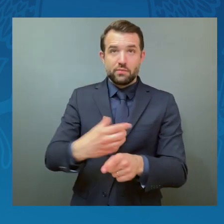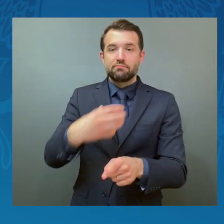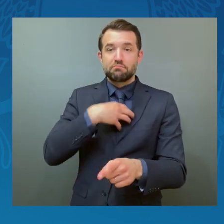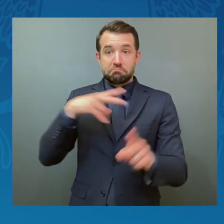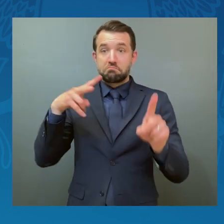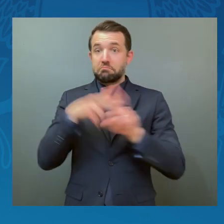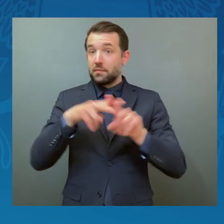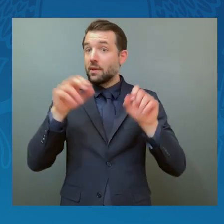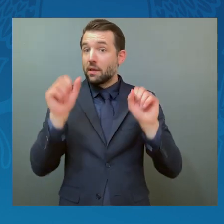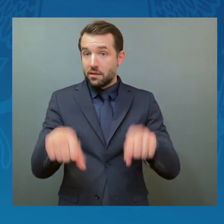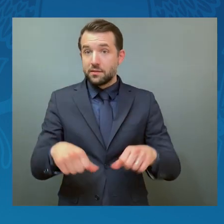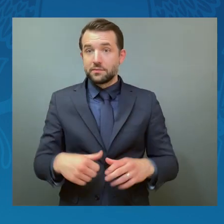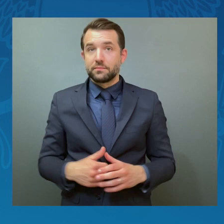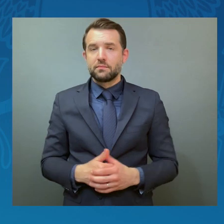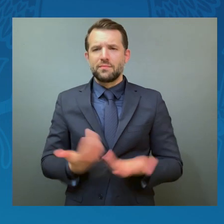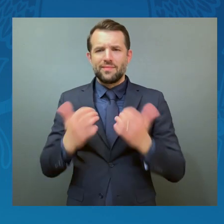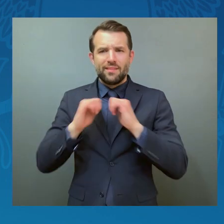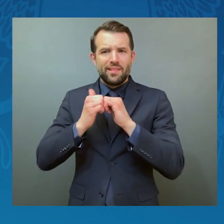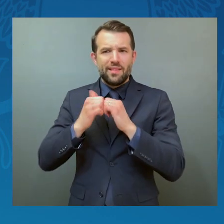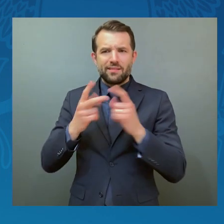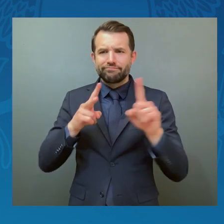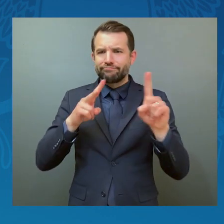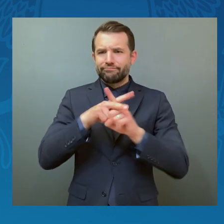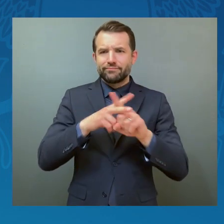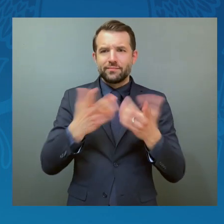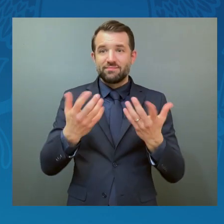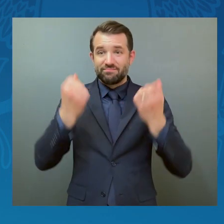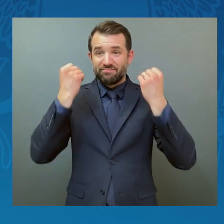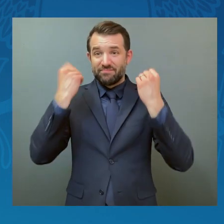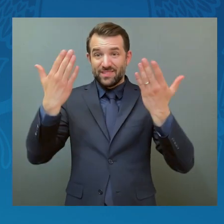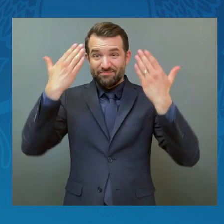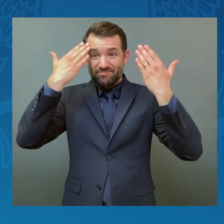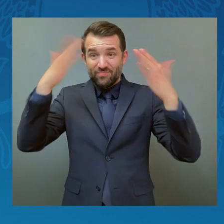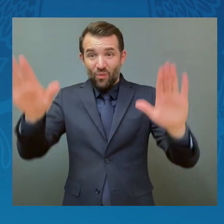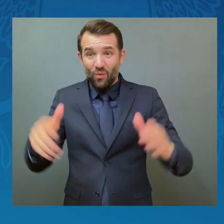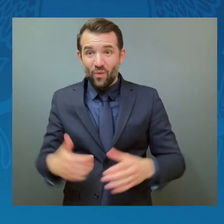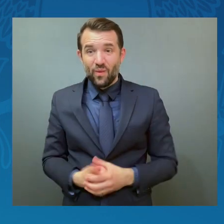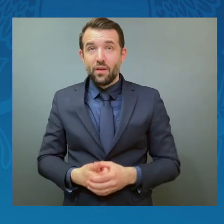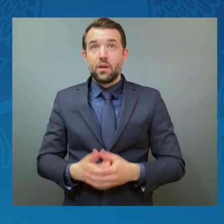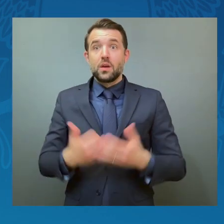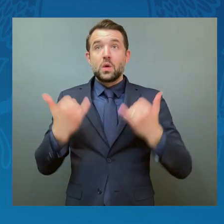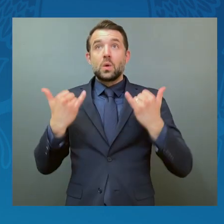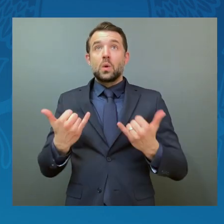Which is why today the Consumer Financial Protection Bureau is launching a new public education campaign